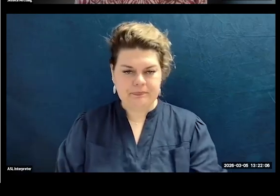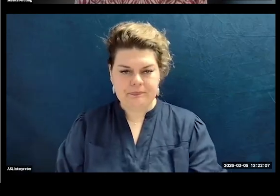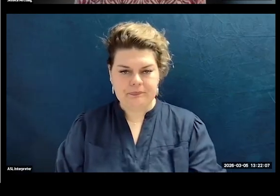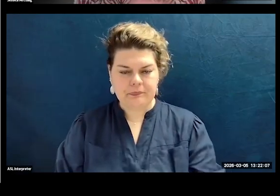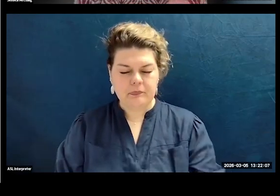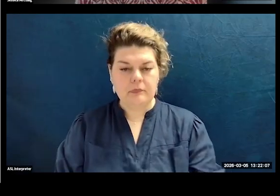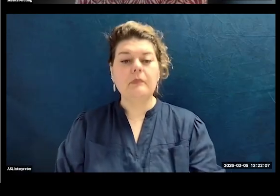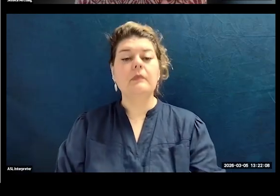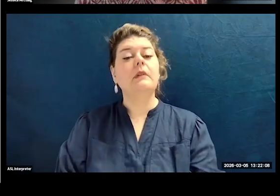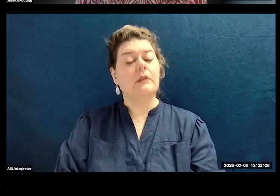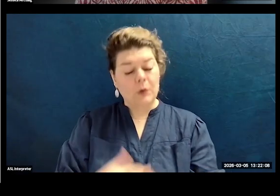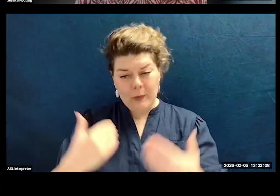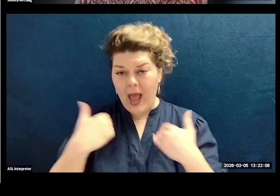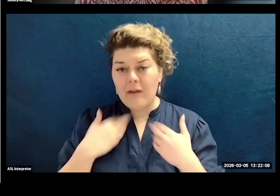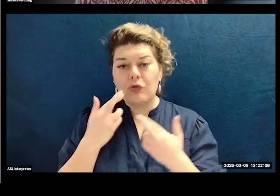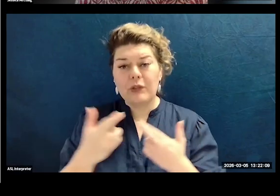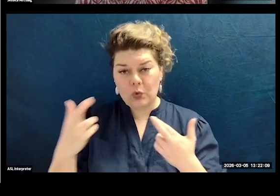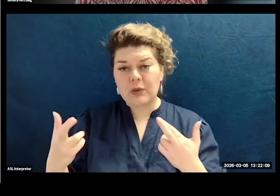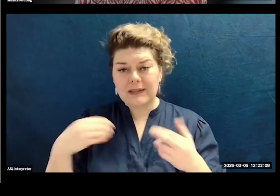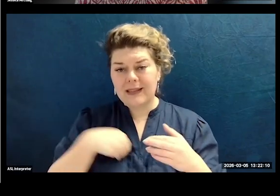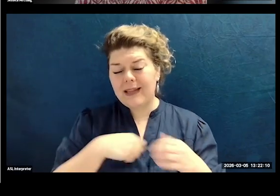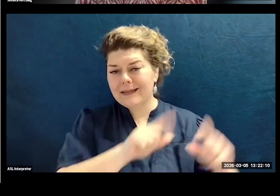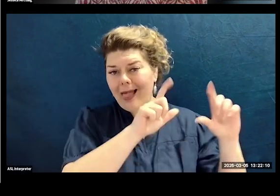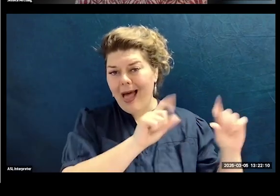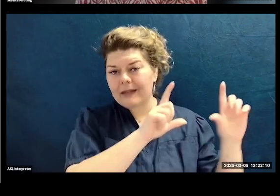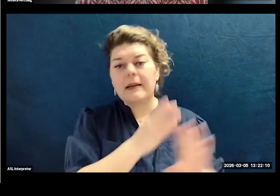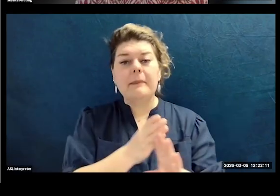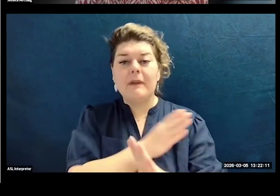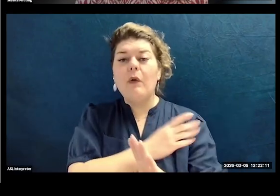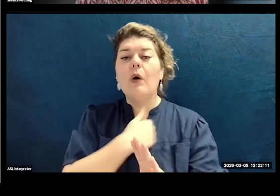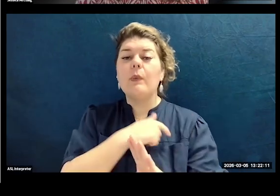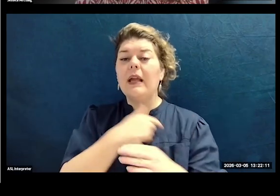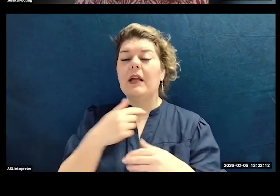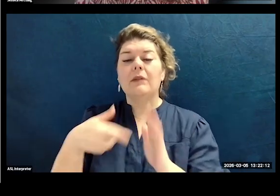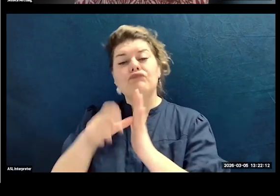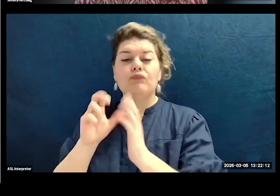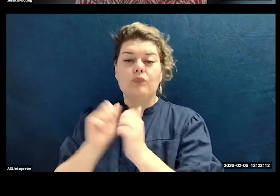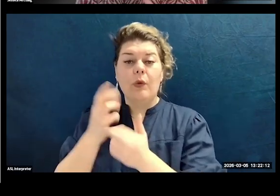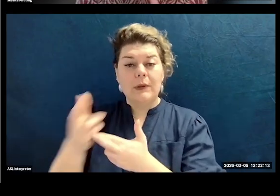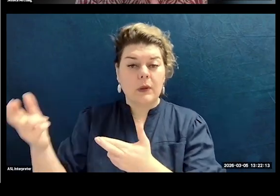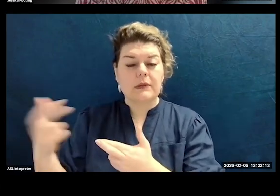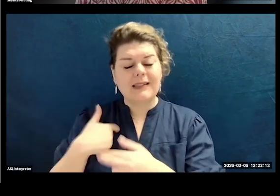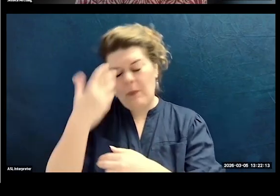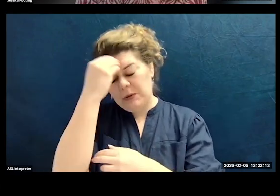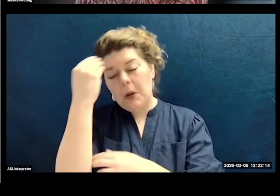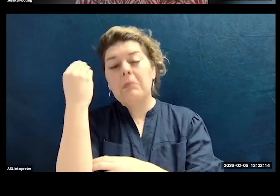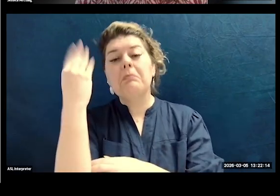So, we do have some resources in the slide deck, but before we move into the resource review, I just wanted to open up the floor